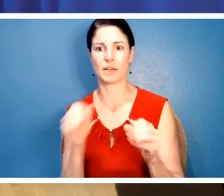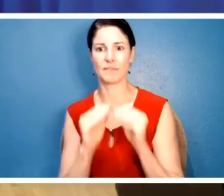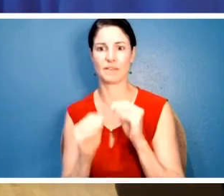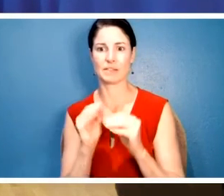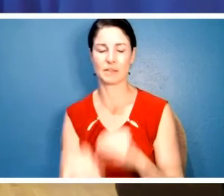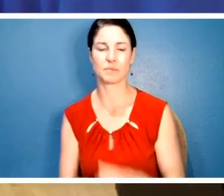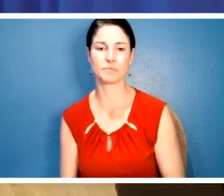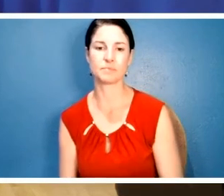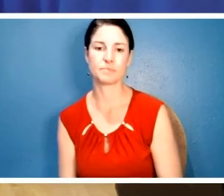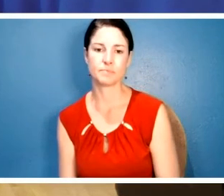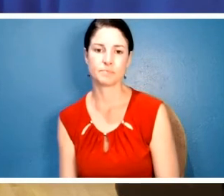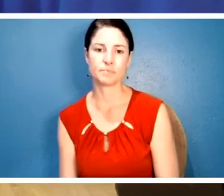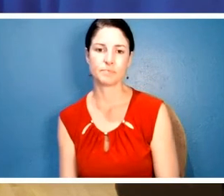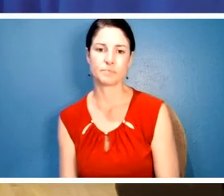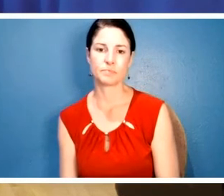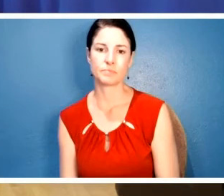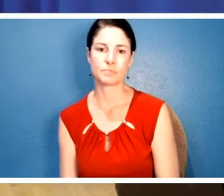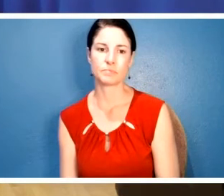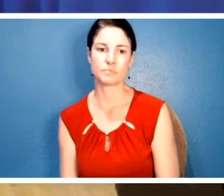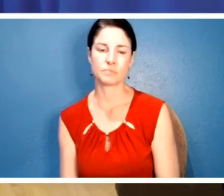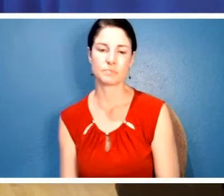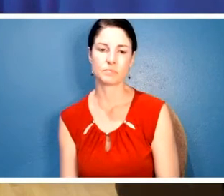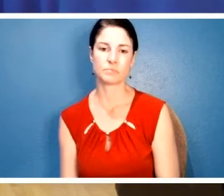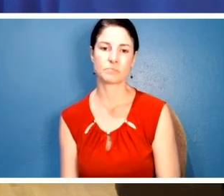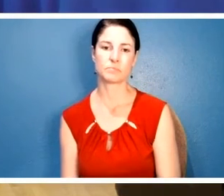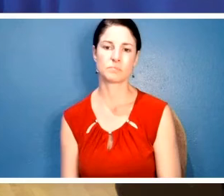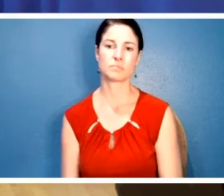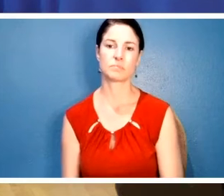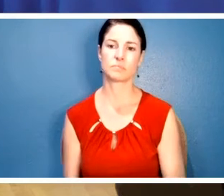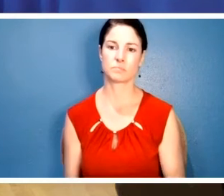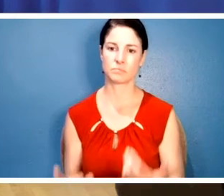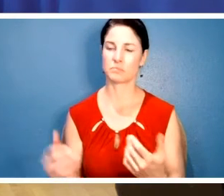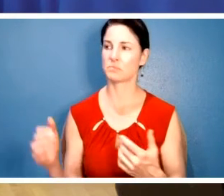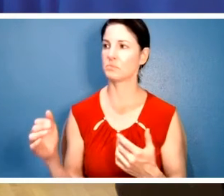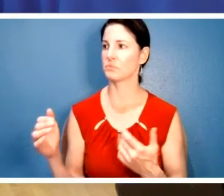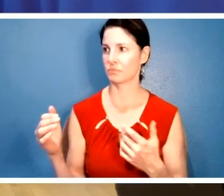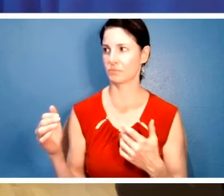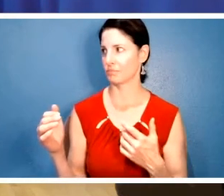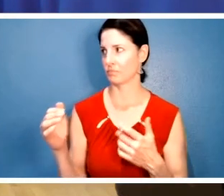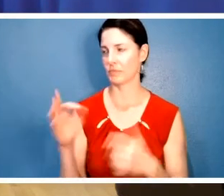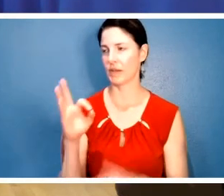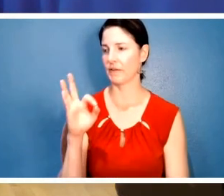and also why we have the fair maps back to that gives us kind of the criteria of things we need to make sure that we consider.